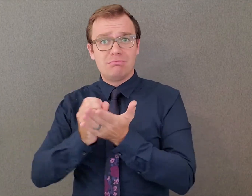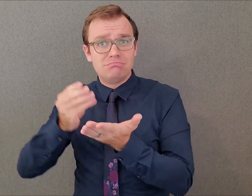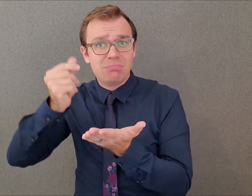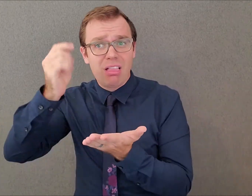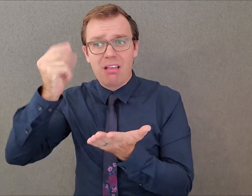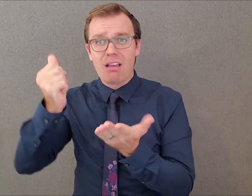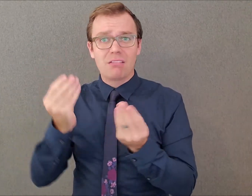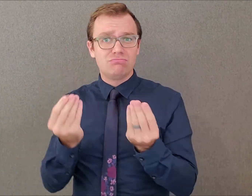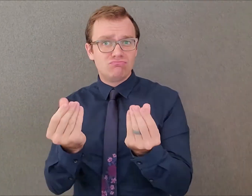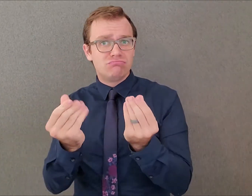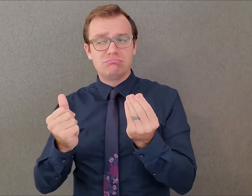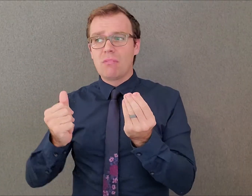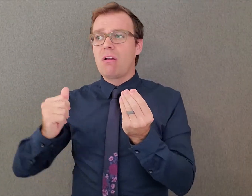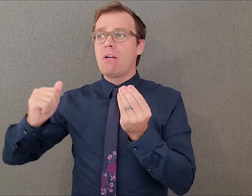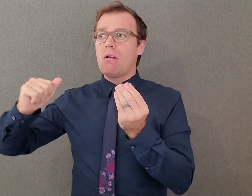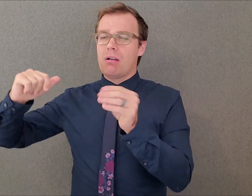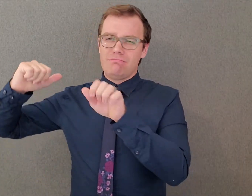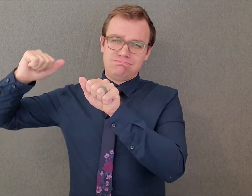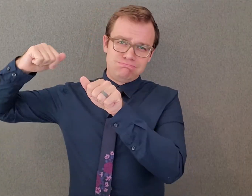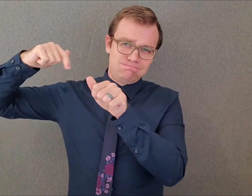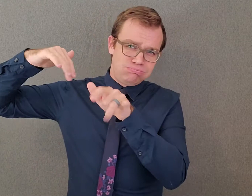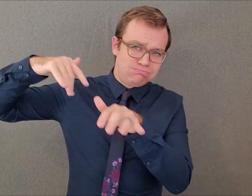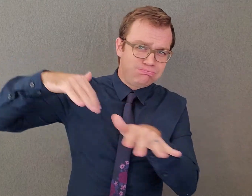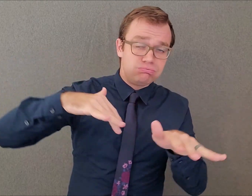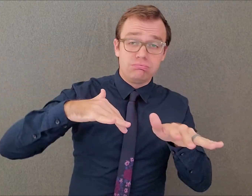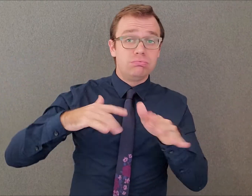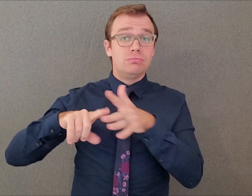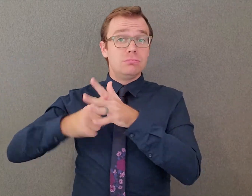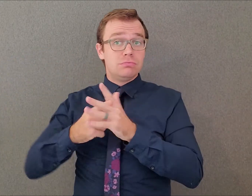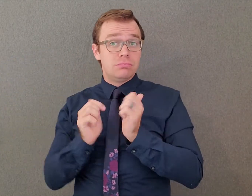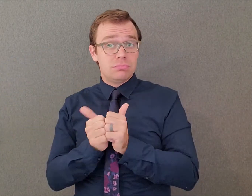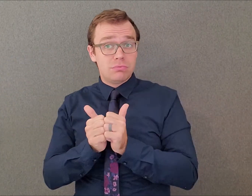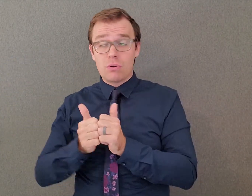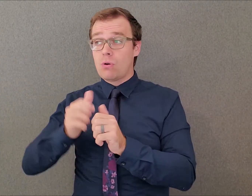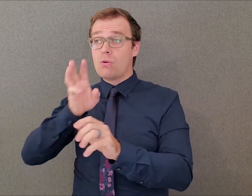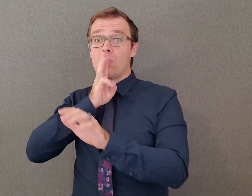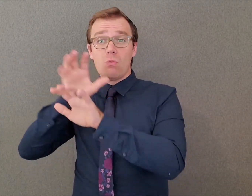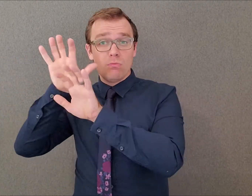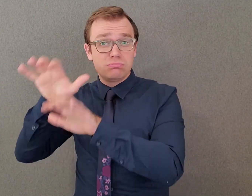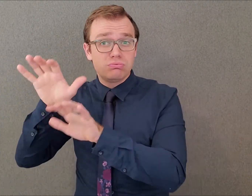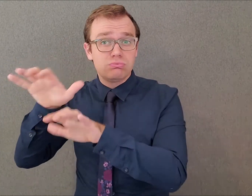or debris moving down a slope. They are activated by rain storms,